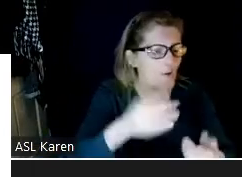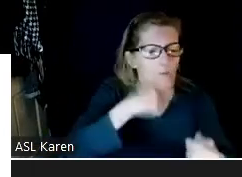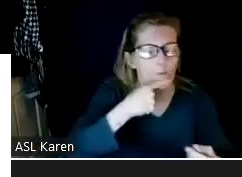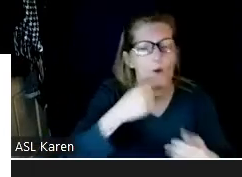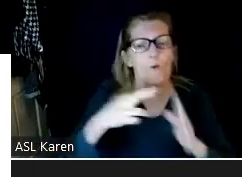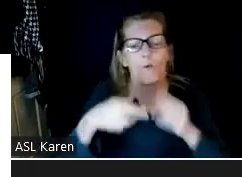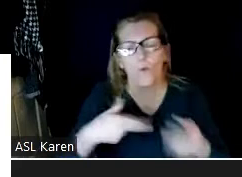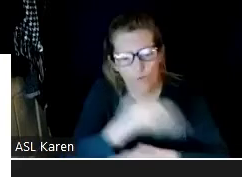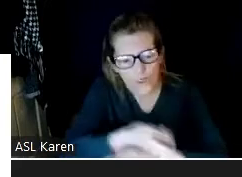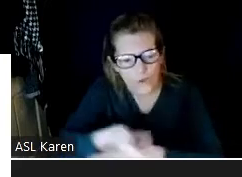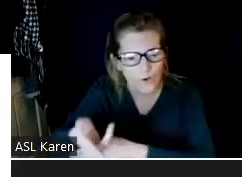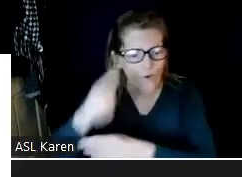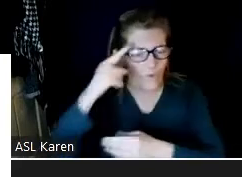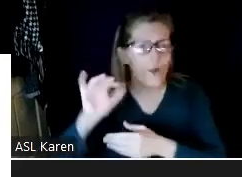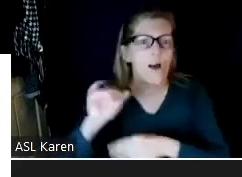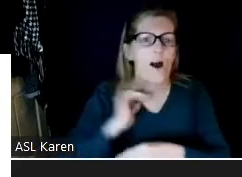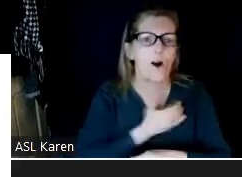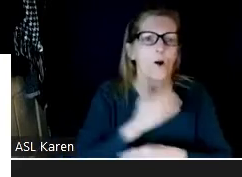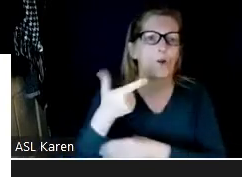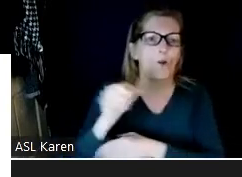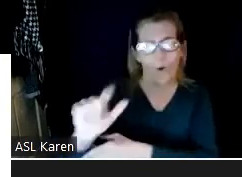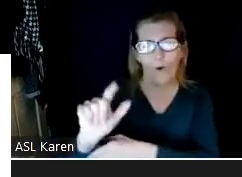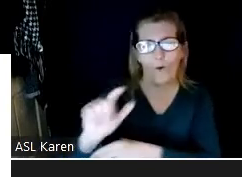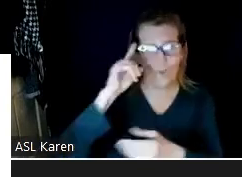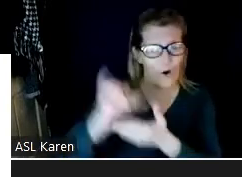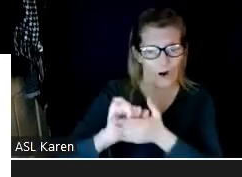15:11:36 And that's really our goal here with the paid leave program is to make sure that